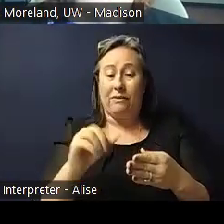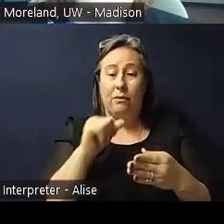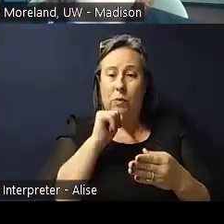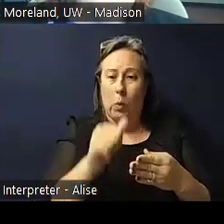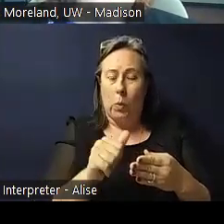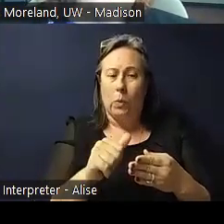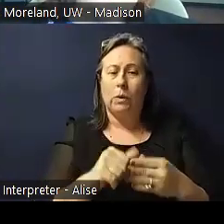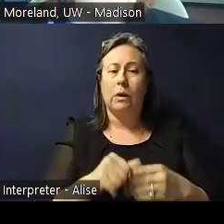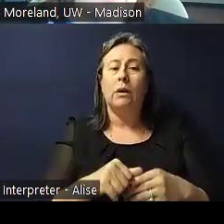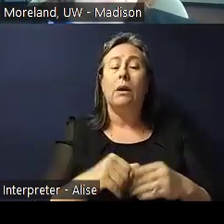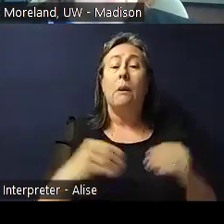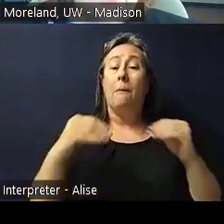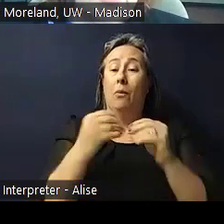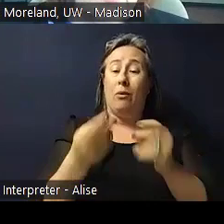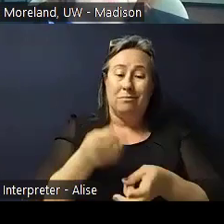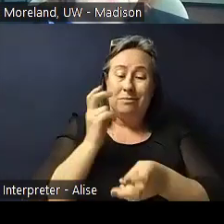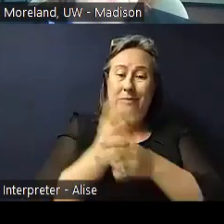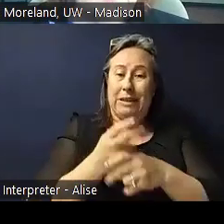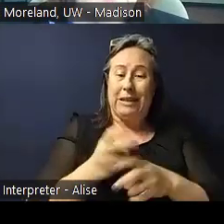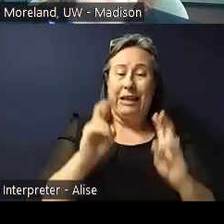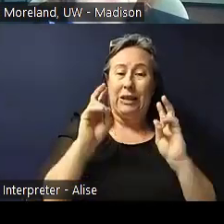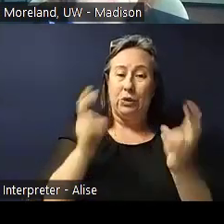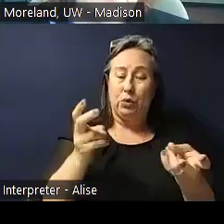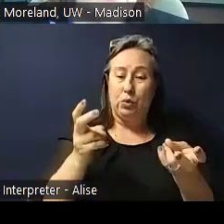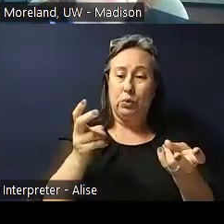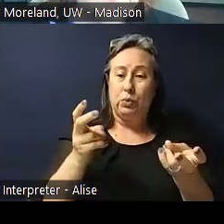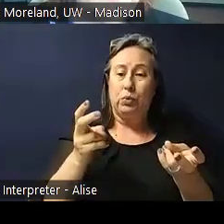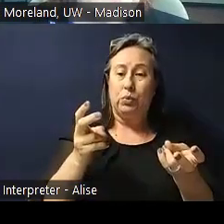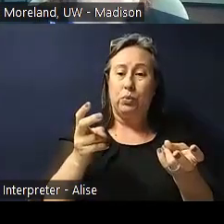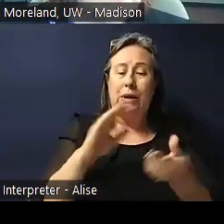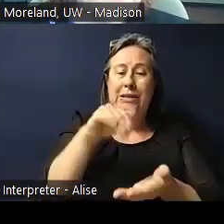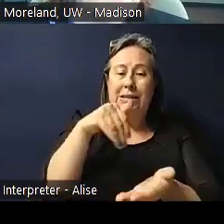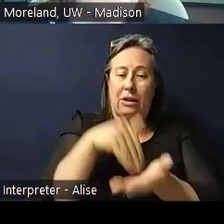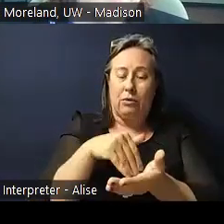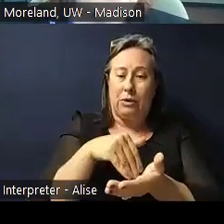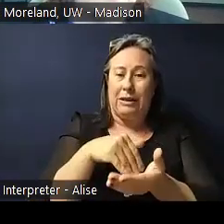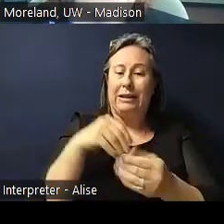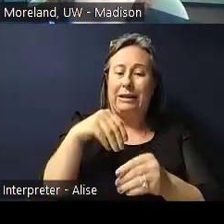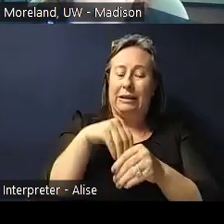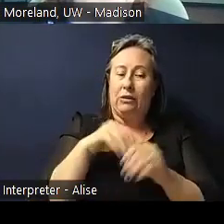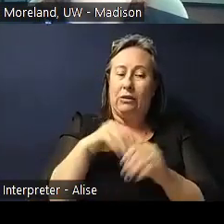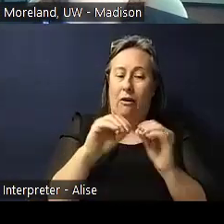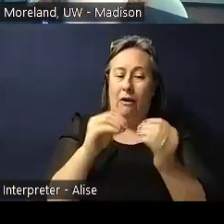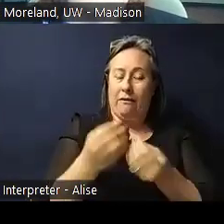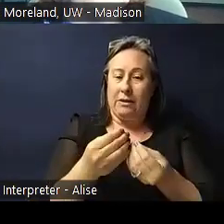A far more difficult issue for us to manage centrally in an office of research administration